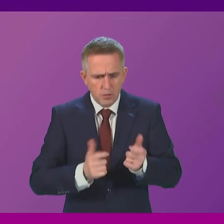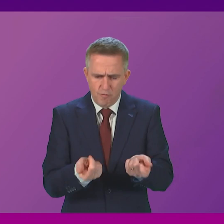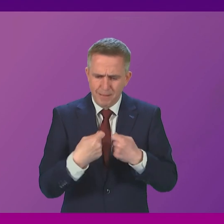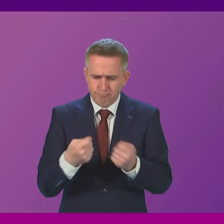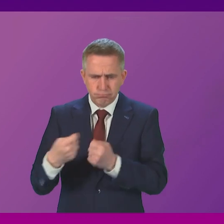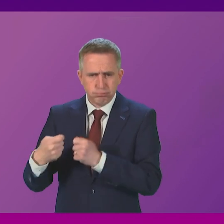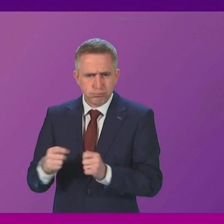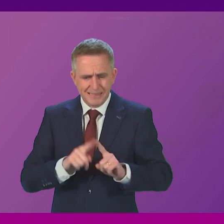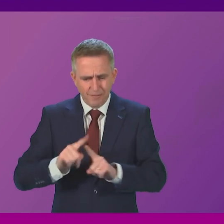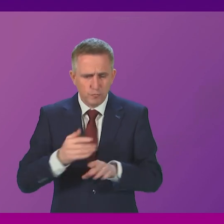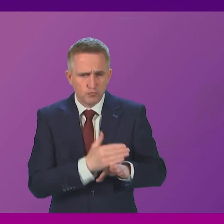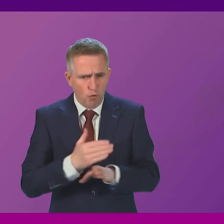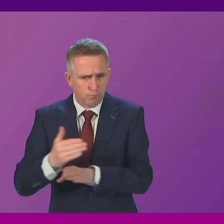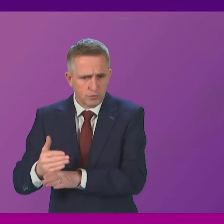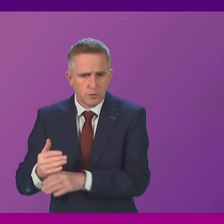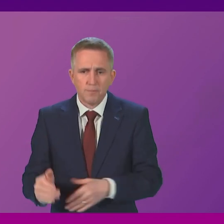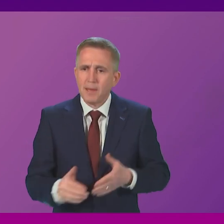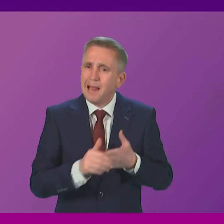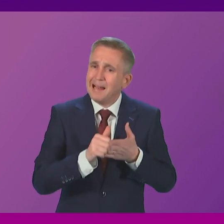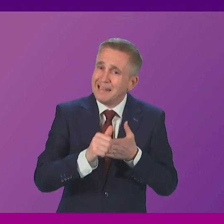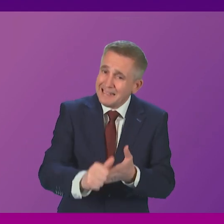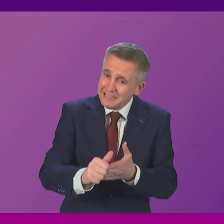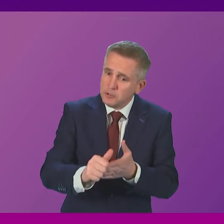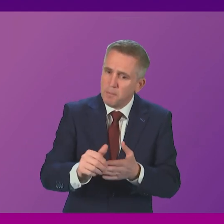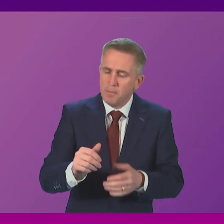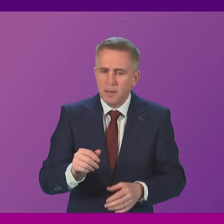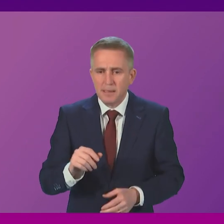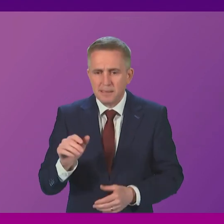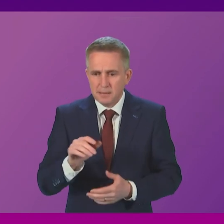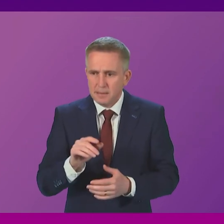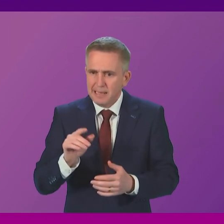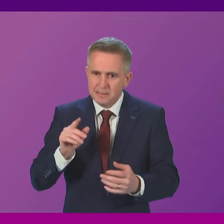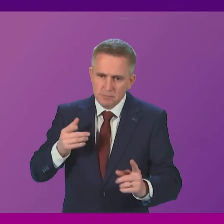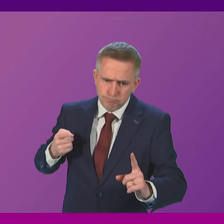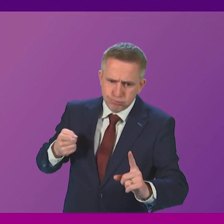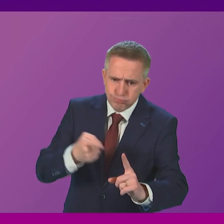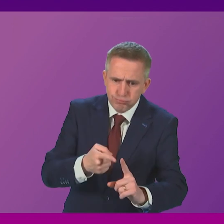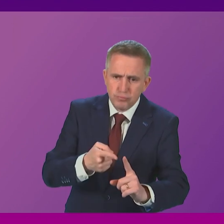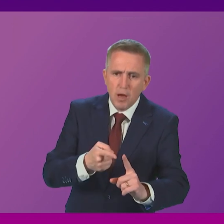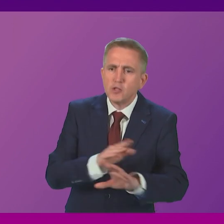I have always believed that leadership is about running towards and embracing challenges rather than shying away from them.